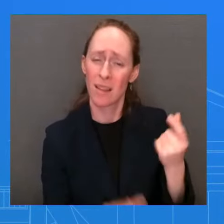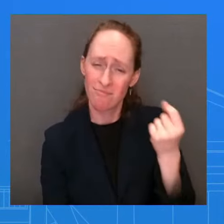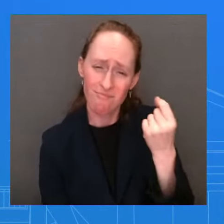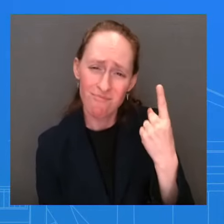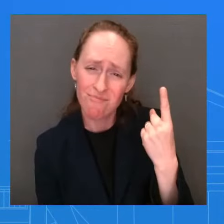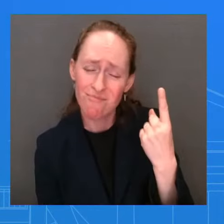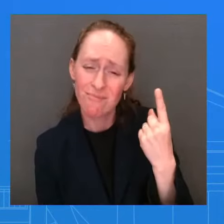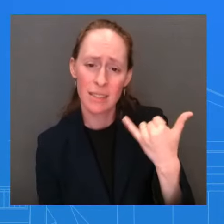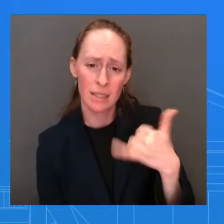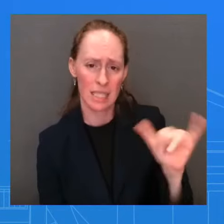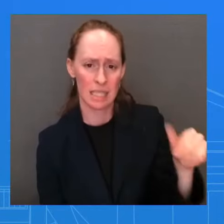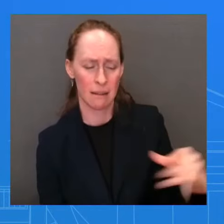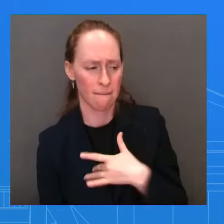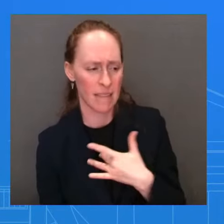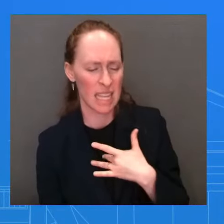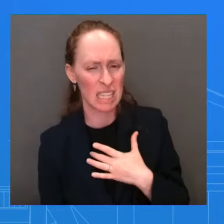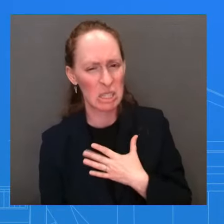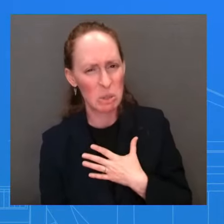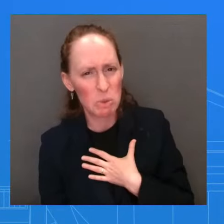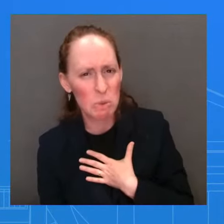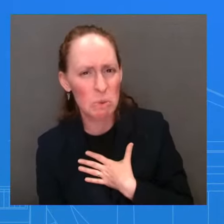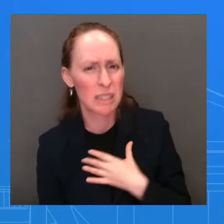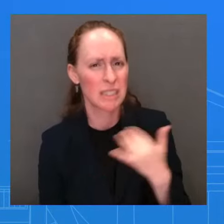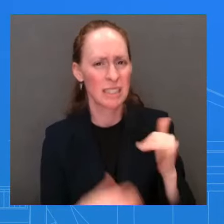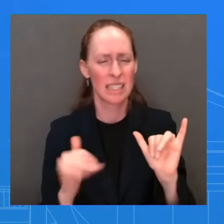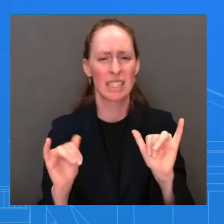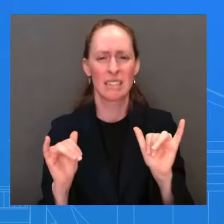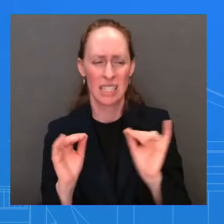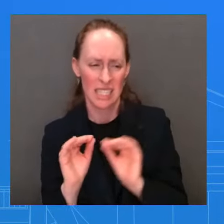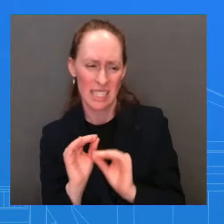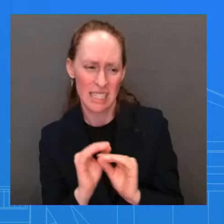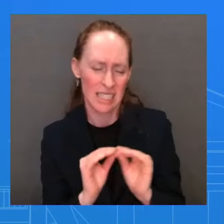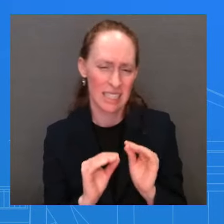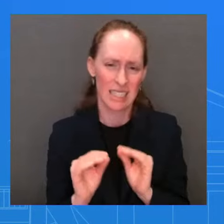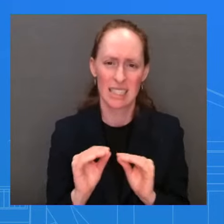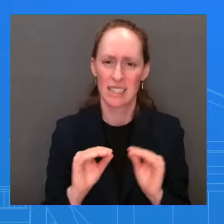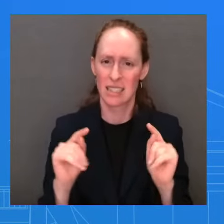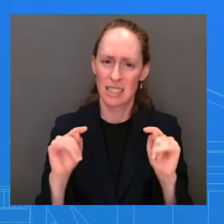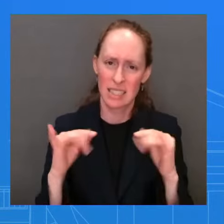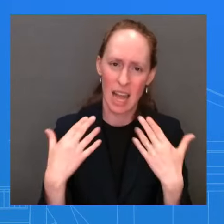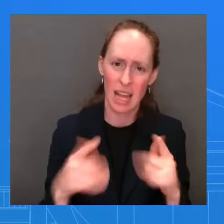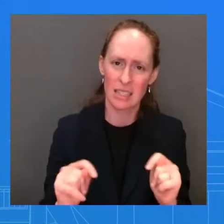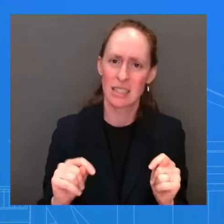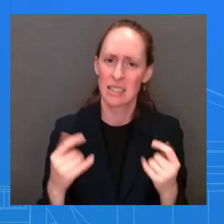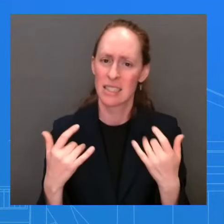you know, some -- some of what of the -- of this inflation -- right? -- still feeling some of the higher cost.